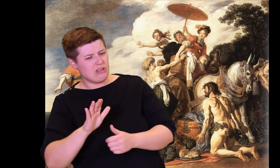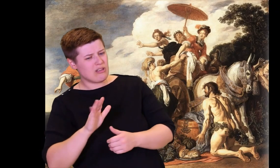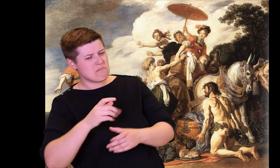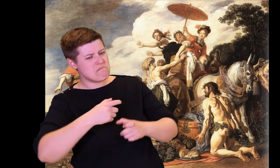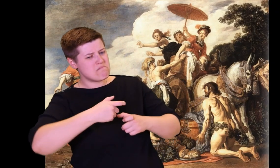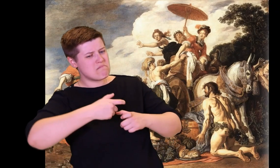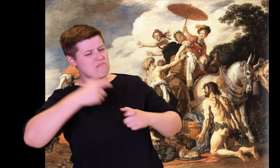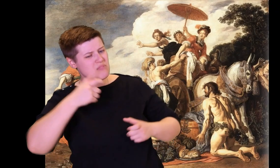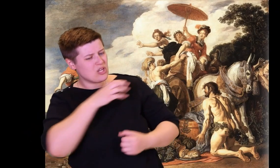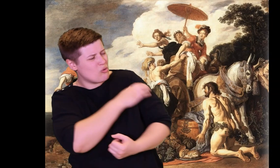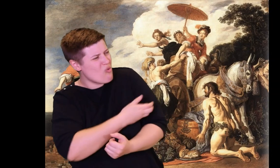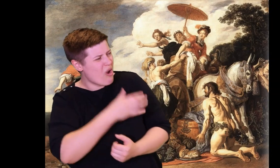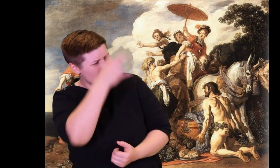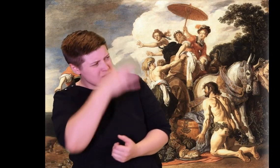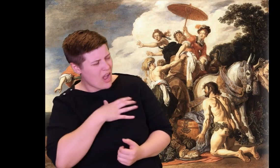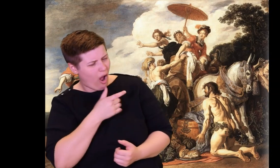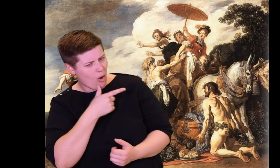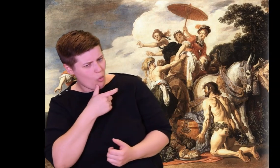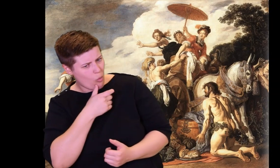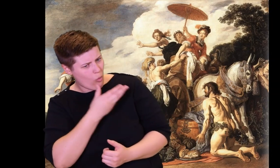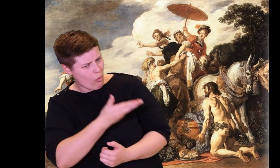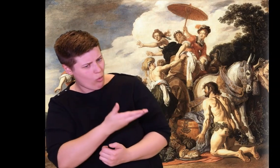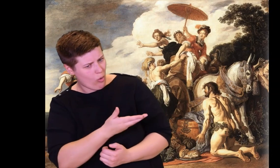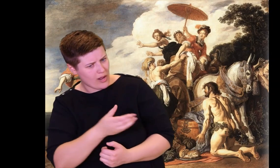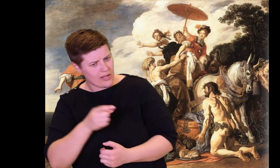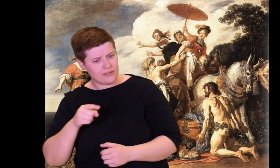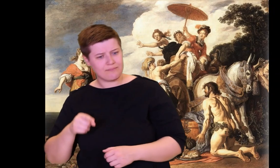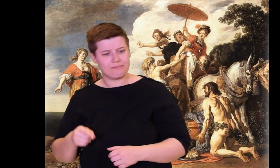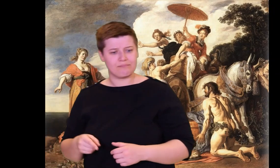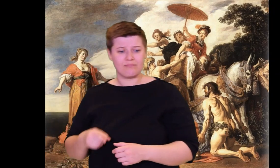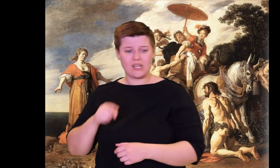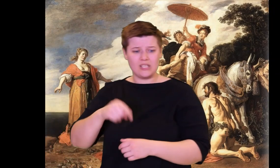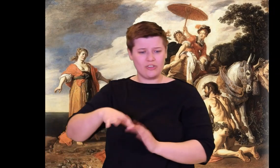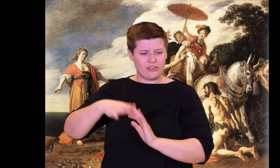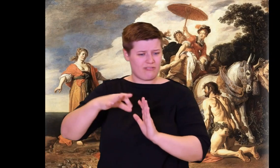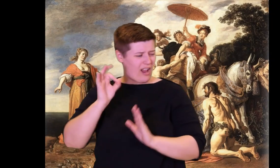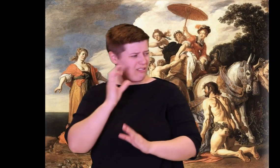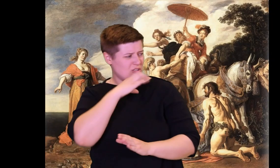While we are passing through the fields and farmlands, you have to follow quickly with the girls